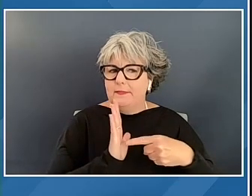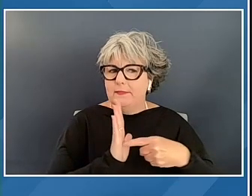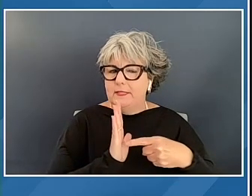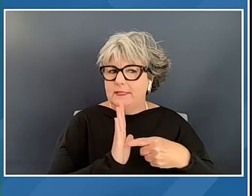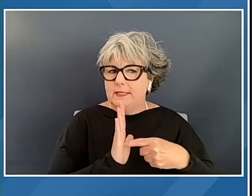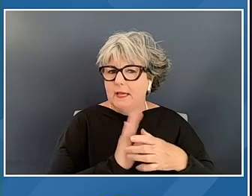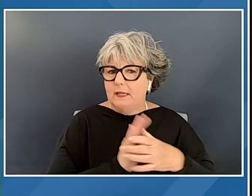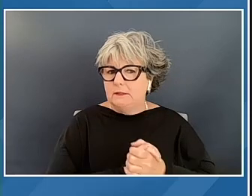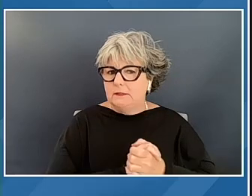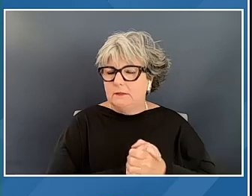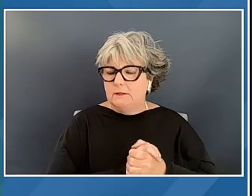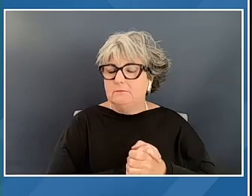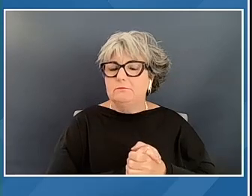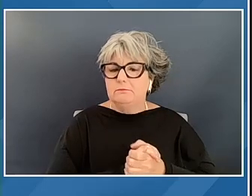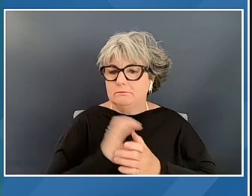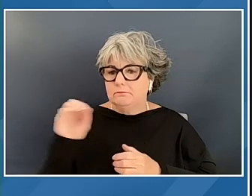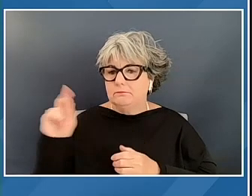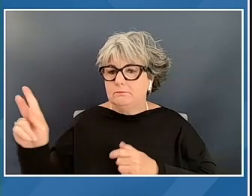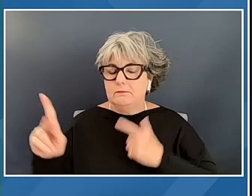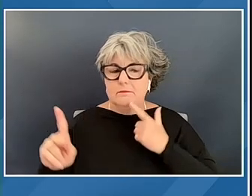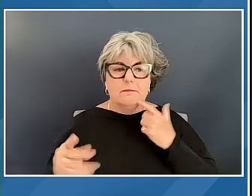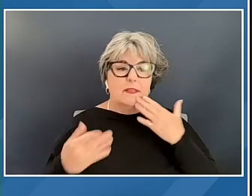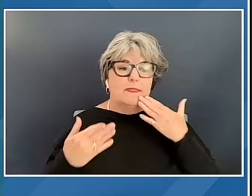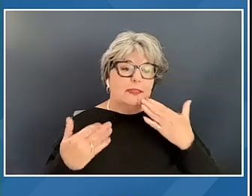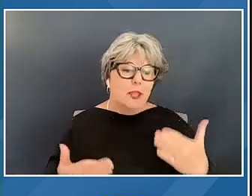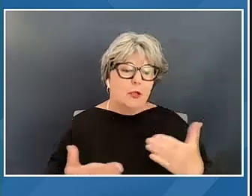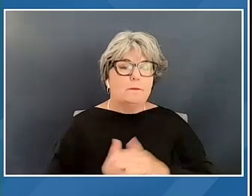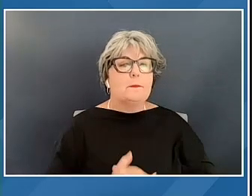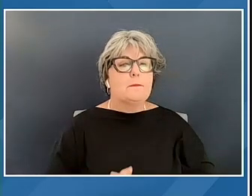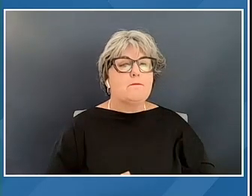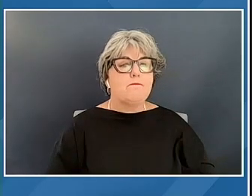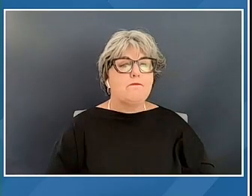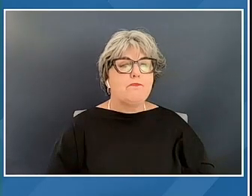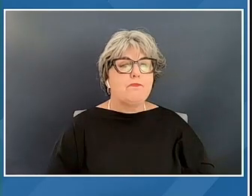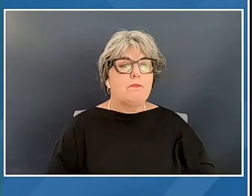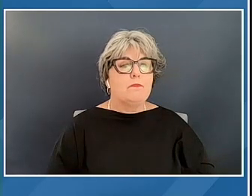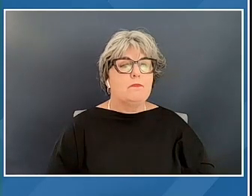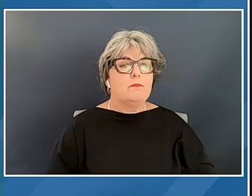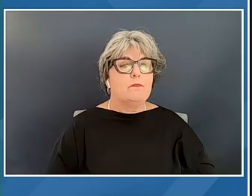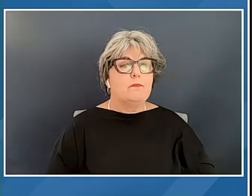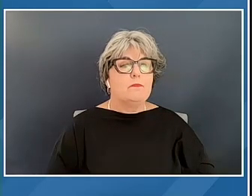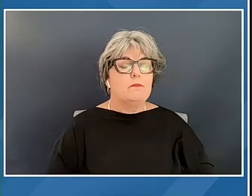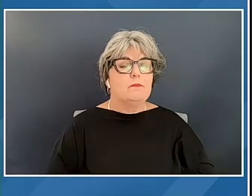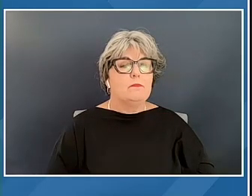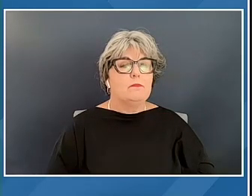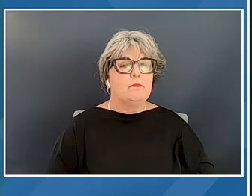Okay. I thank you for that. In our opening, we talked about, you know,